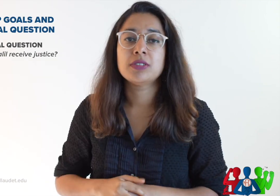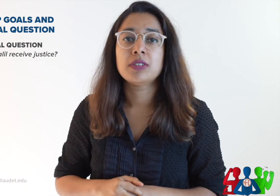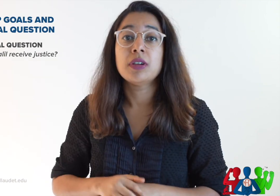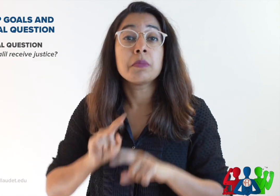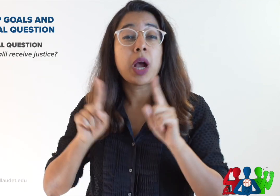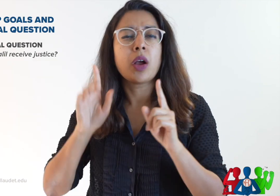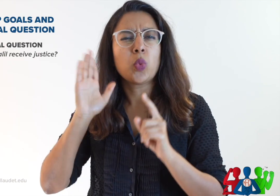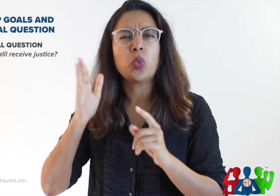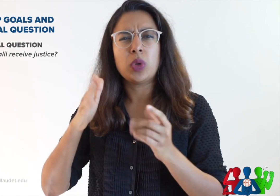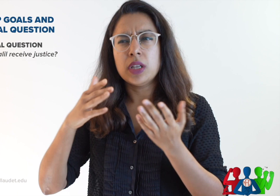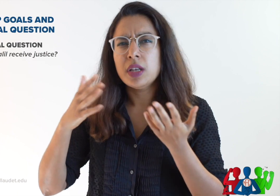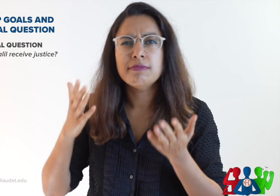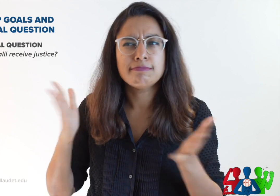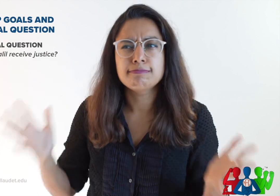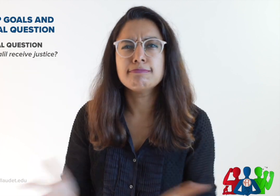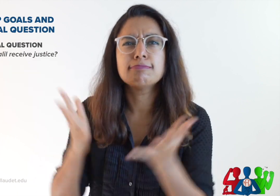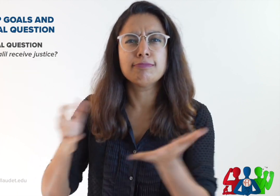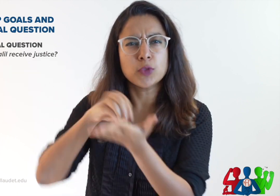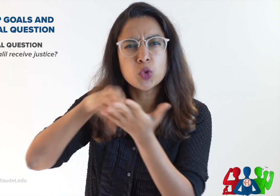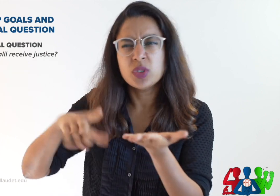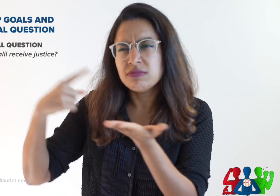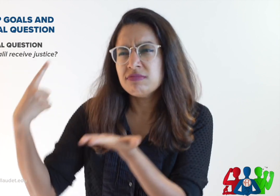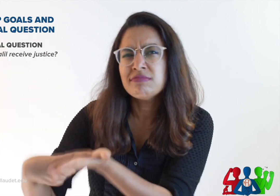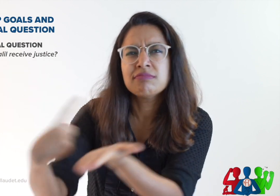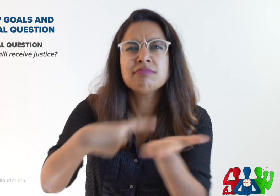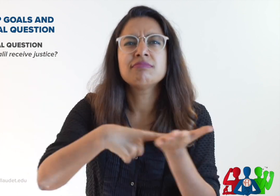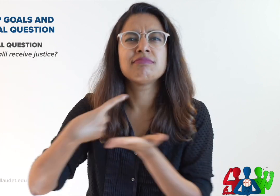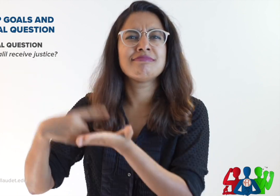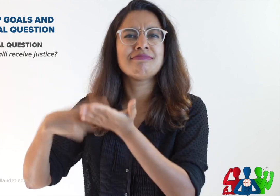There’s no right or wrong answer to this question, but it prompts students